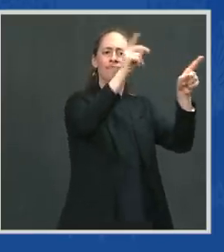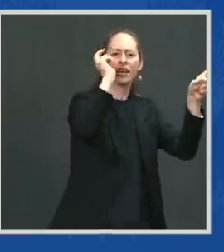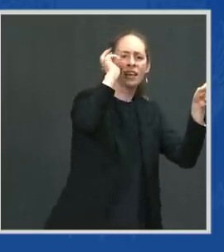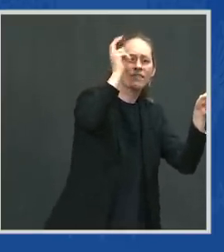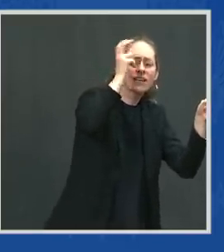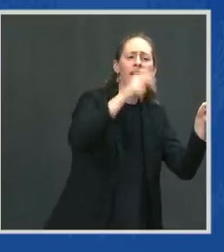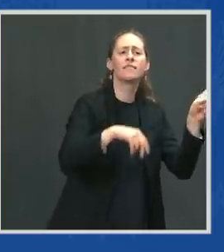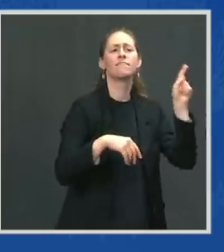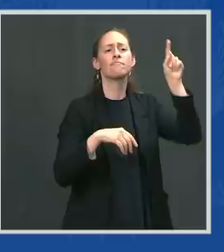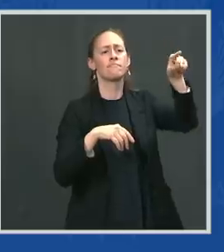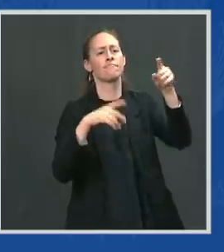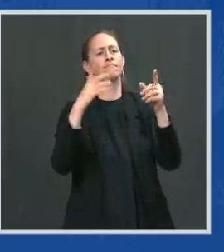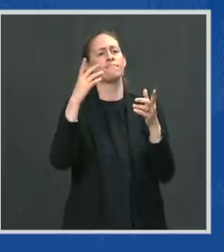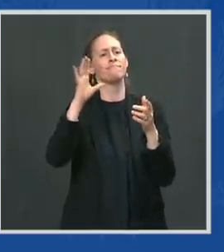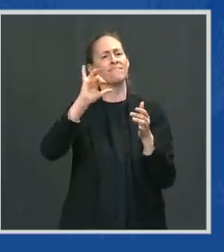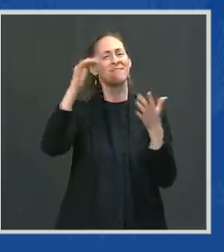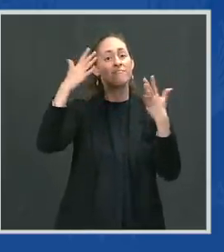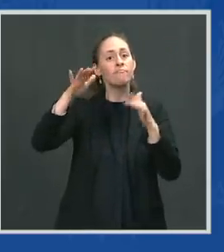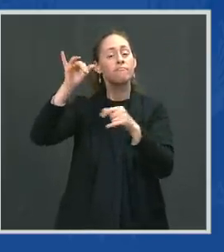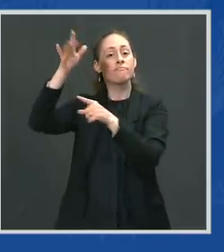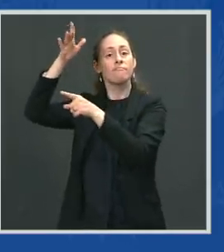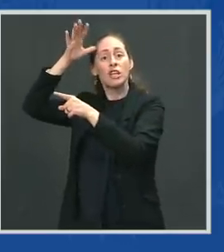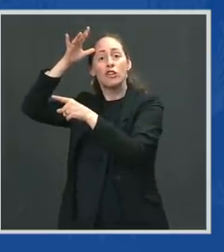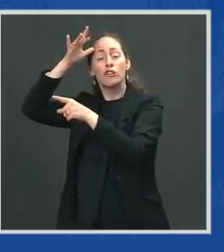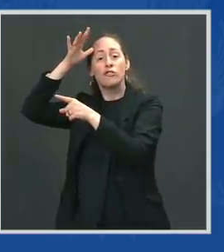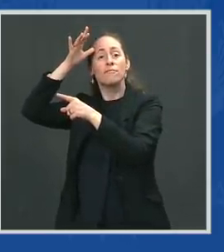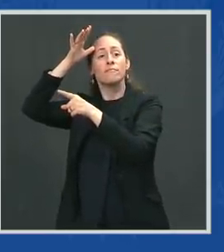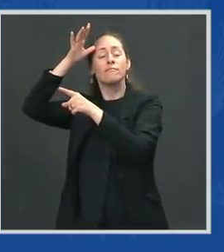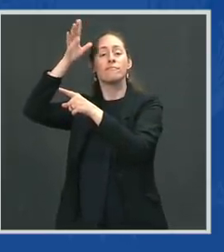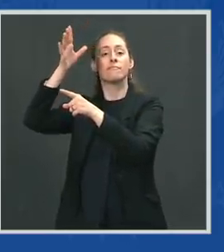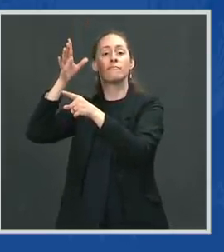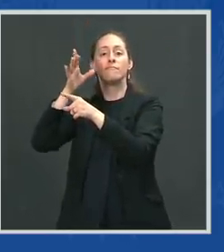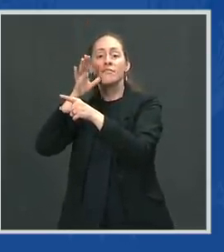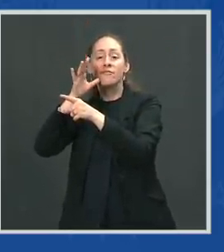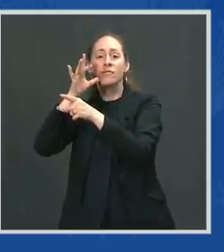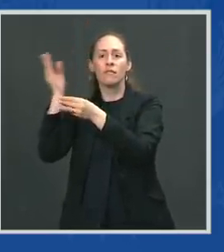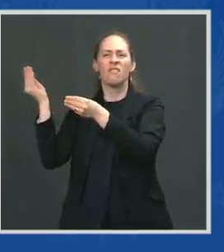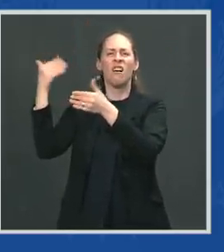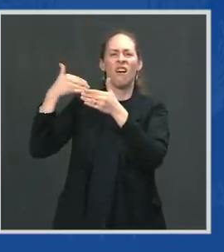We have service members who were not yet born when our nation was attacked on 9/11.